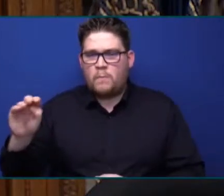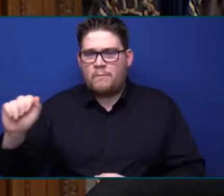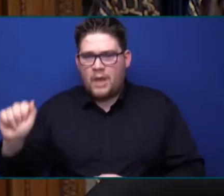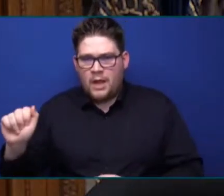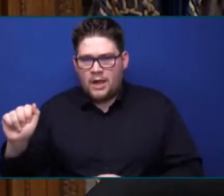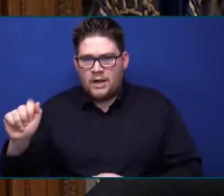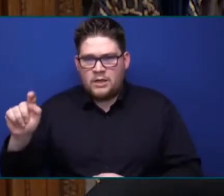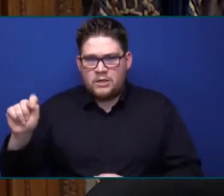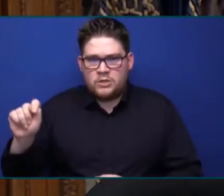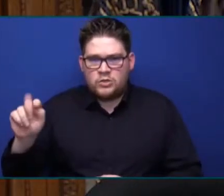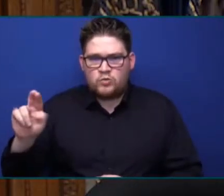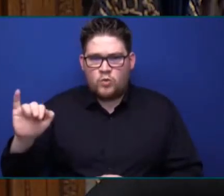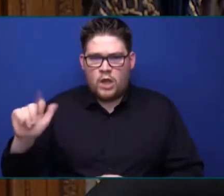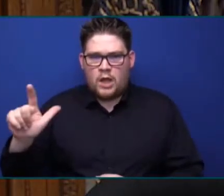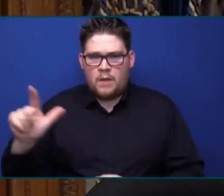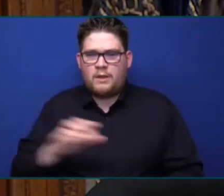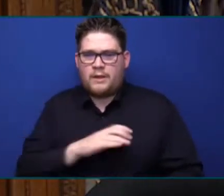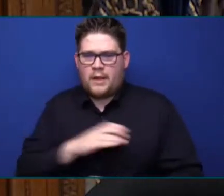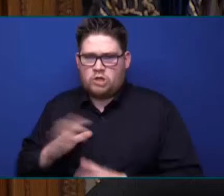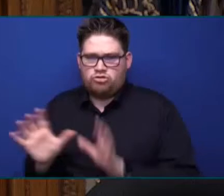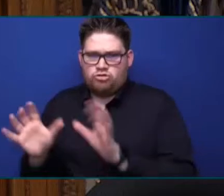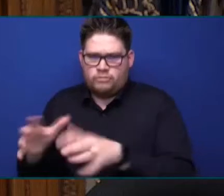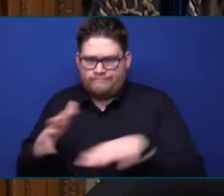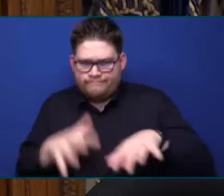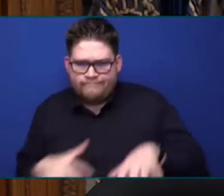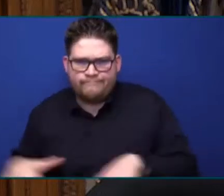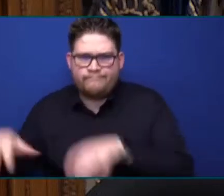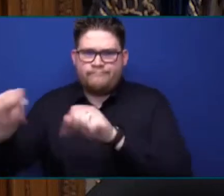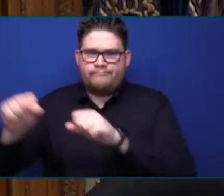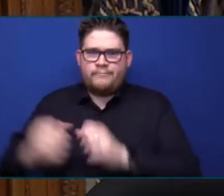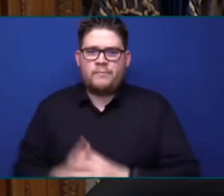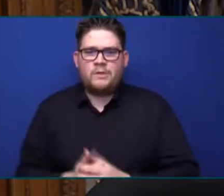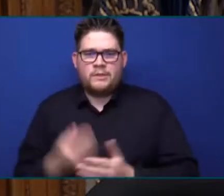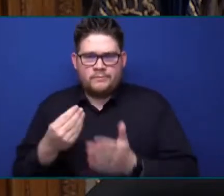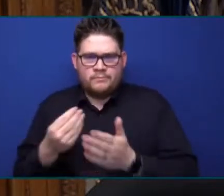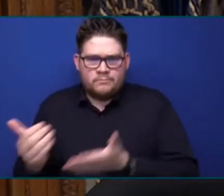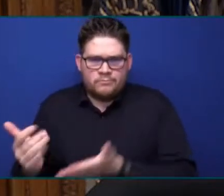Advocates and organizations from across the province provided detailed submissions of how they